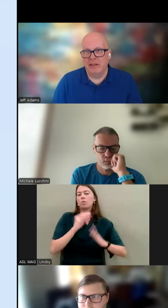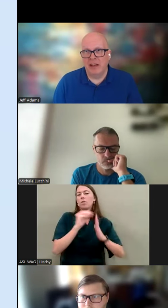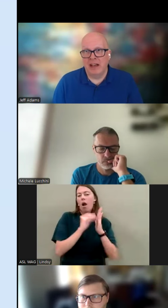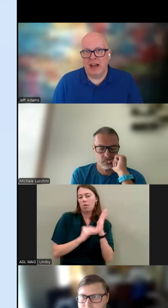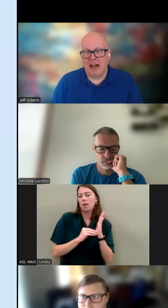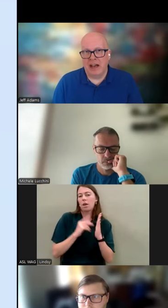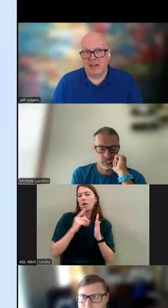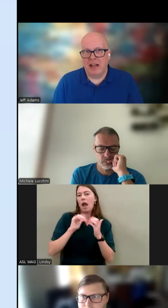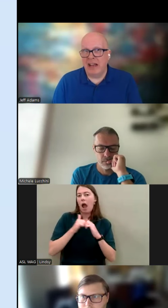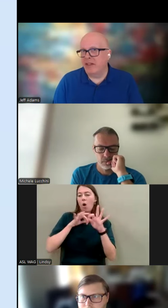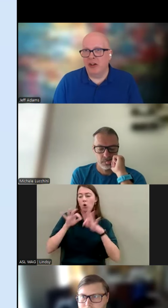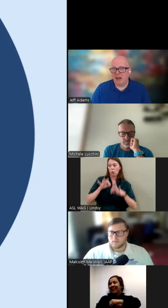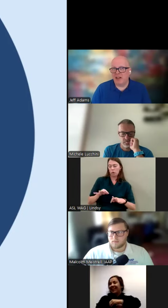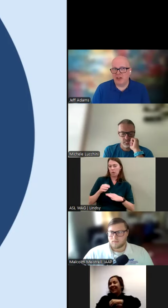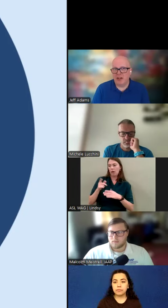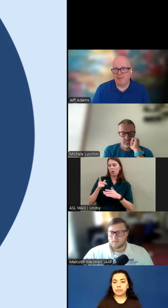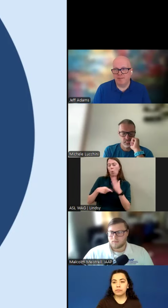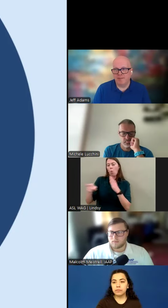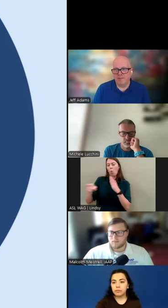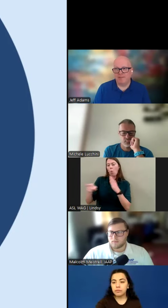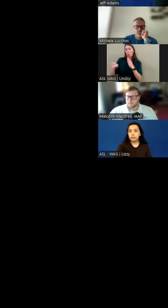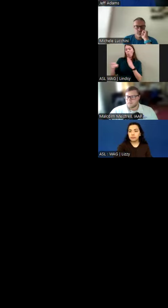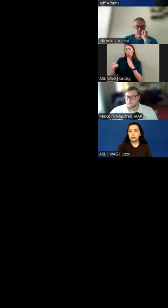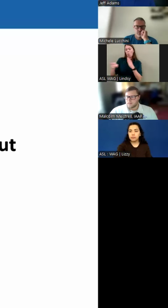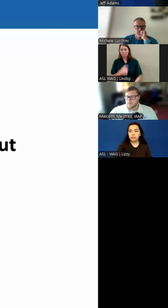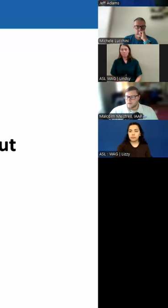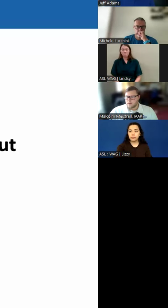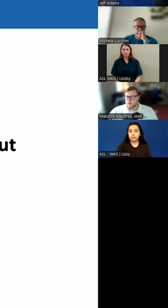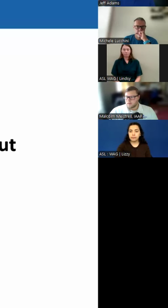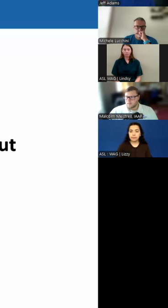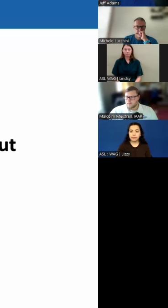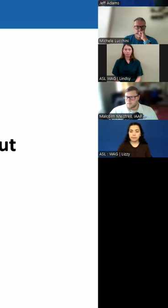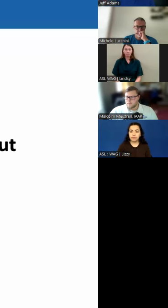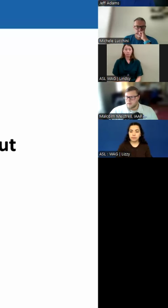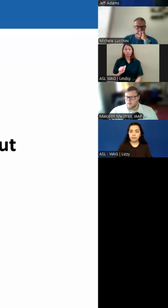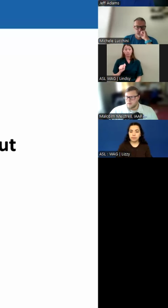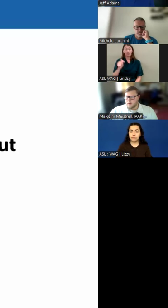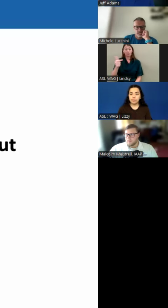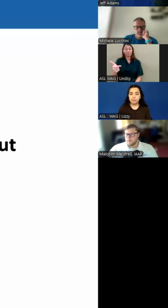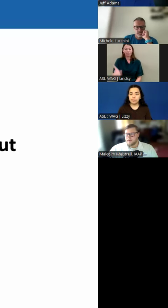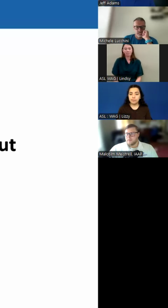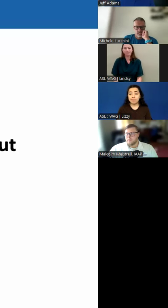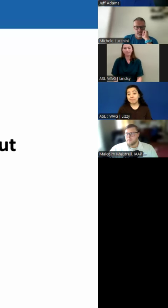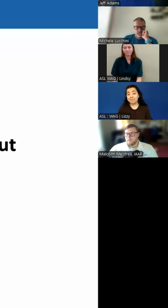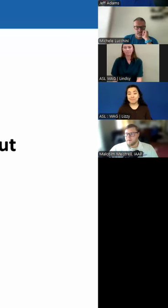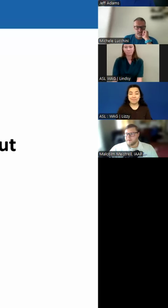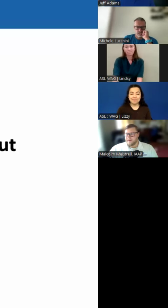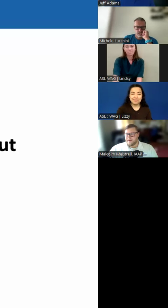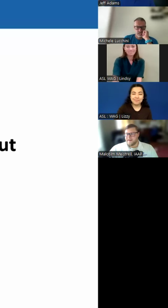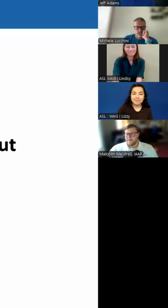of a client/vendor relationship. >> MALCOLM MEISTRELL: Once again,